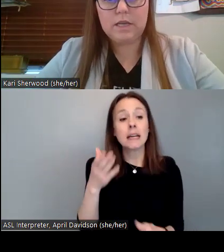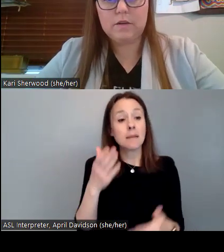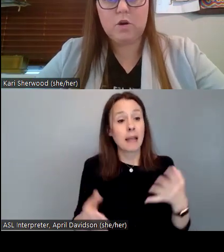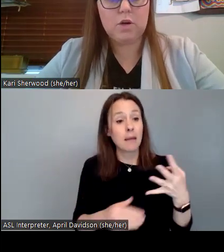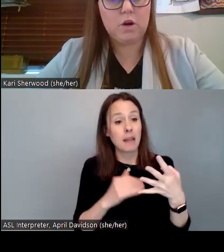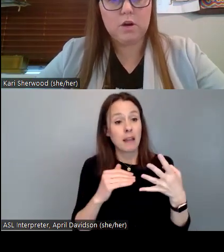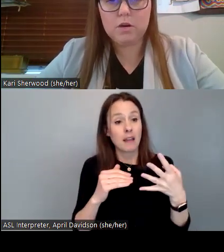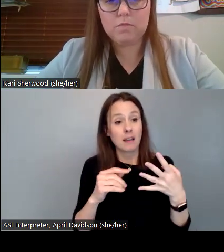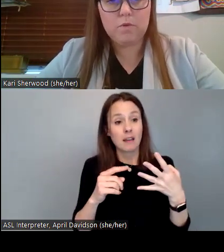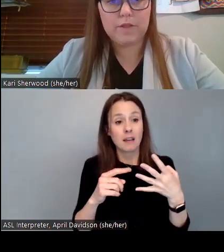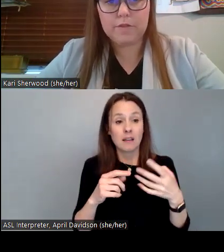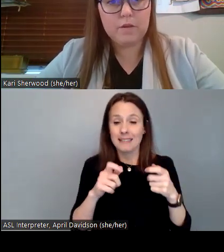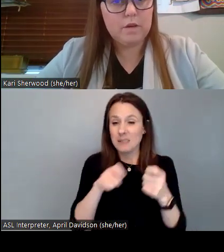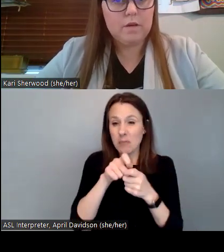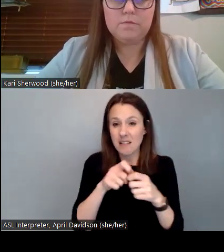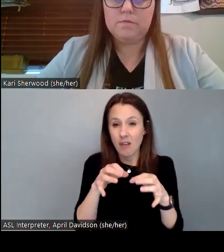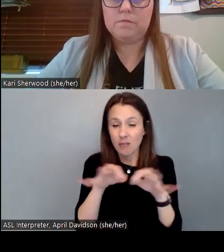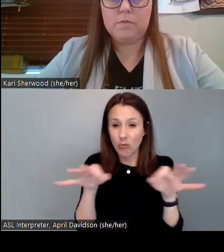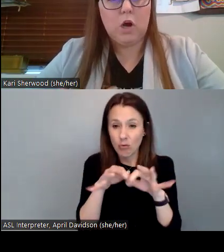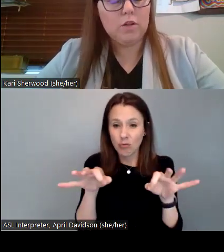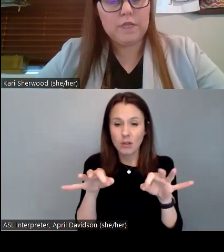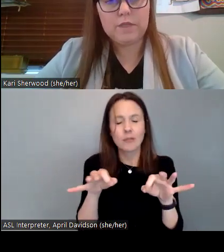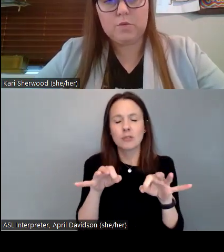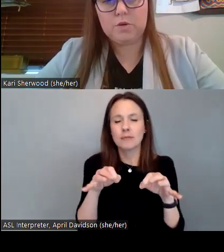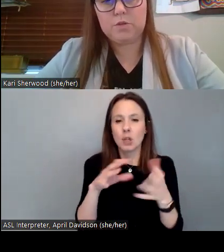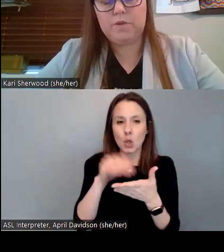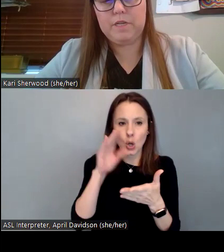These can co-occur with all of the disorders we've been